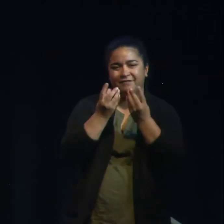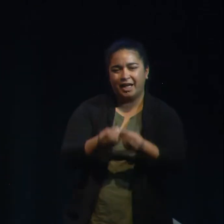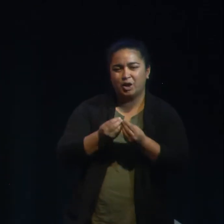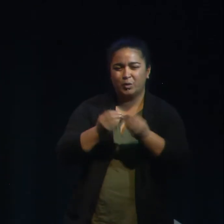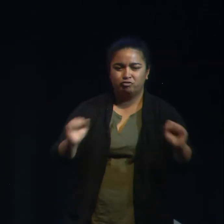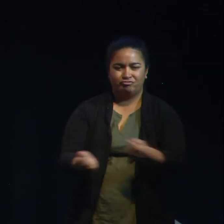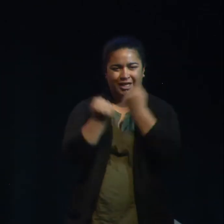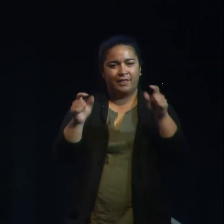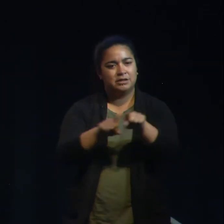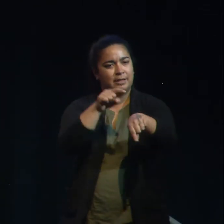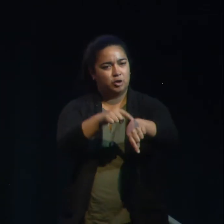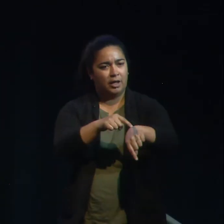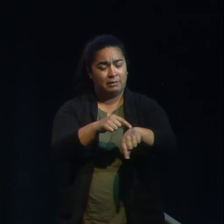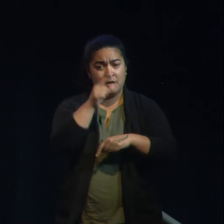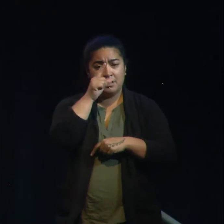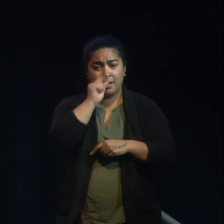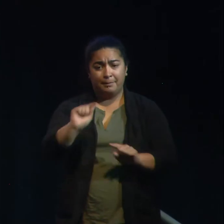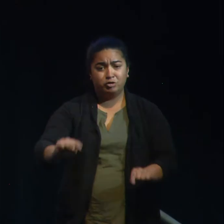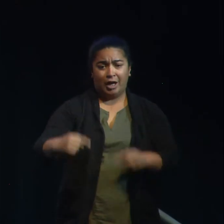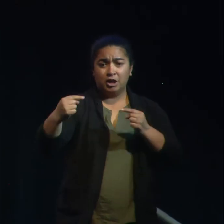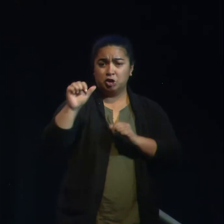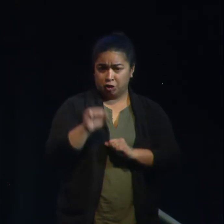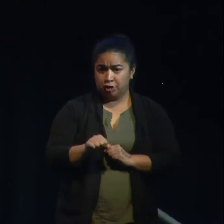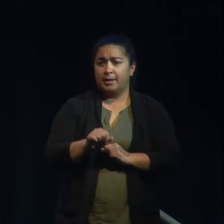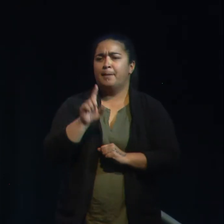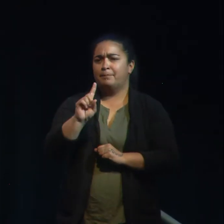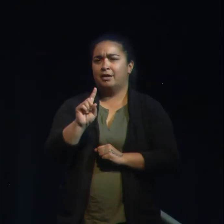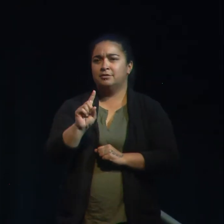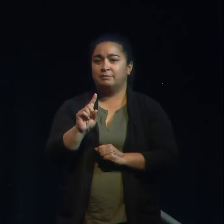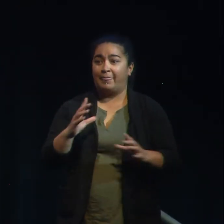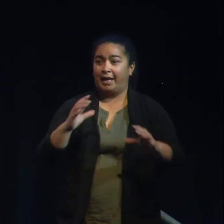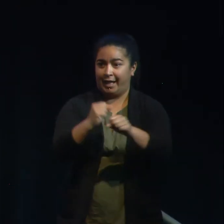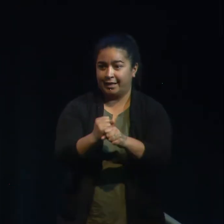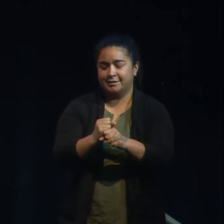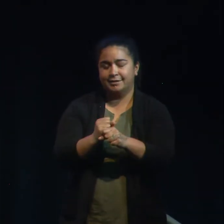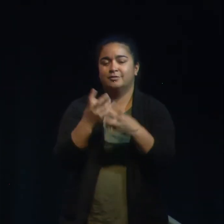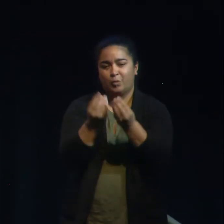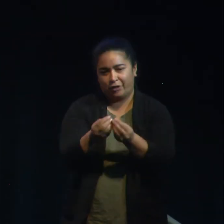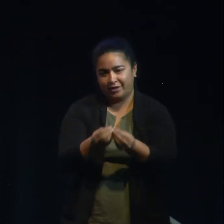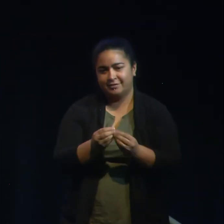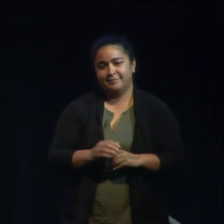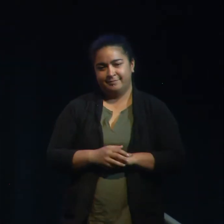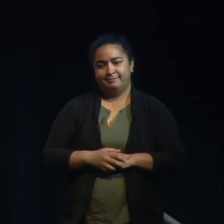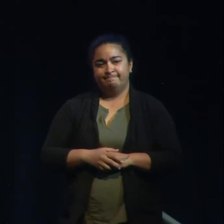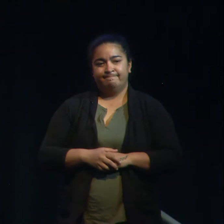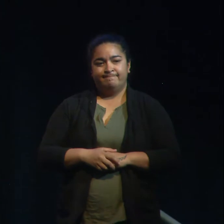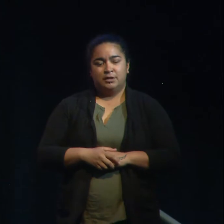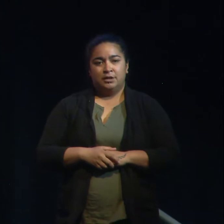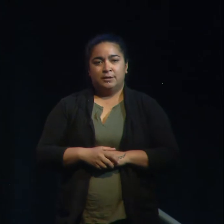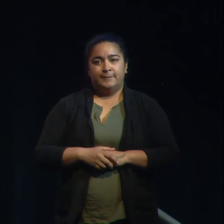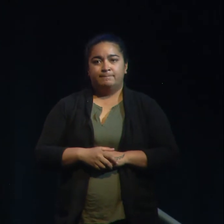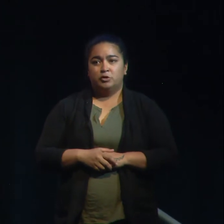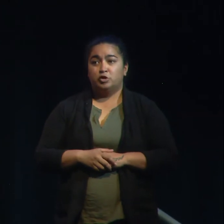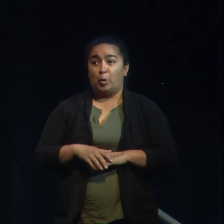be challenging, but the rewards are well worth. We didn't engage with iwi and Māori as much